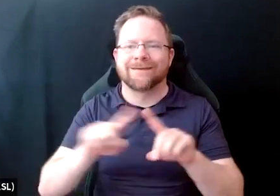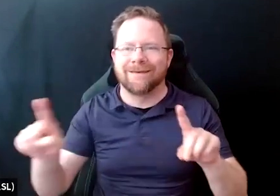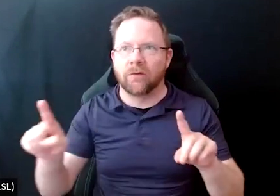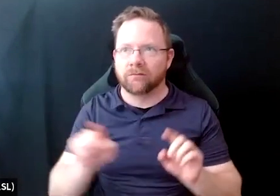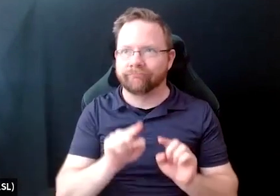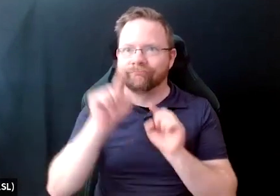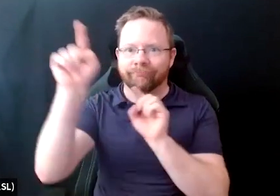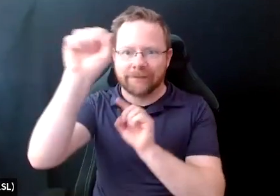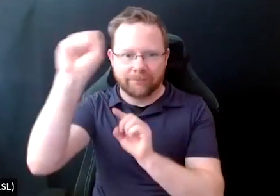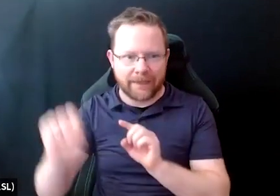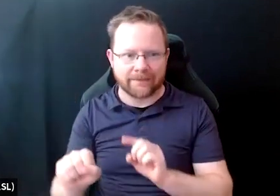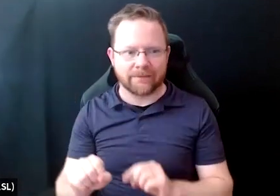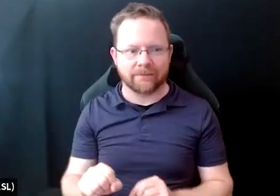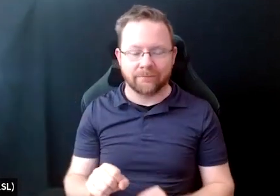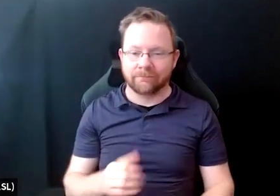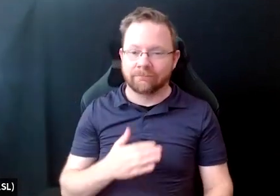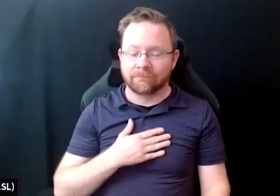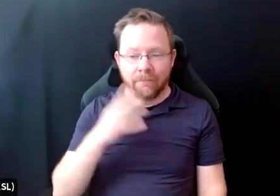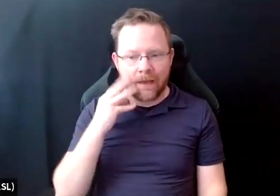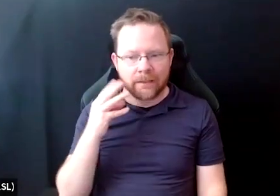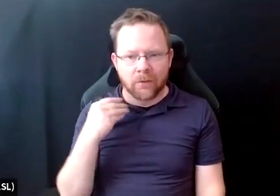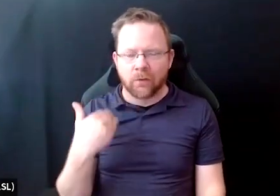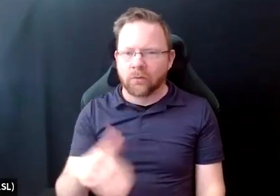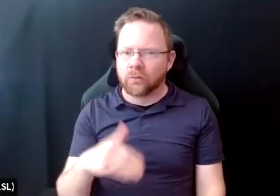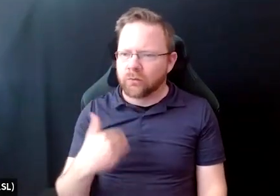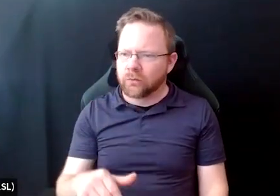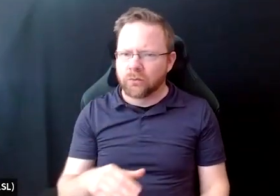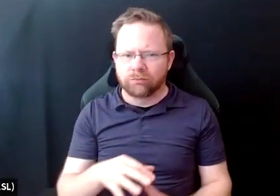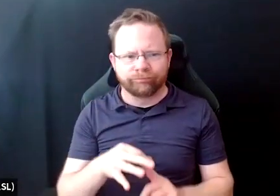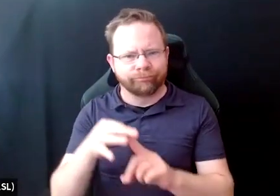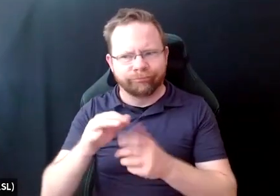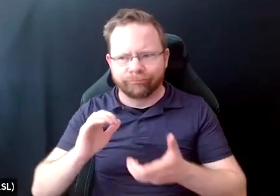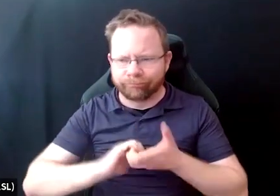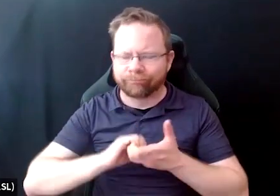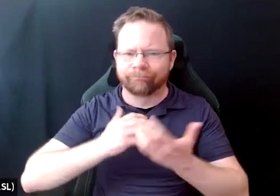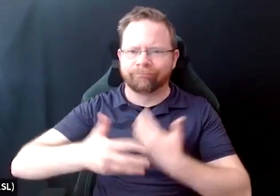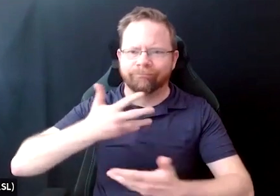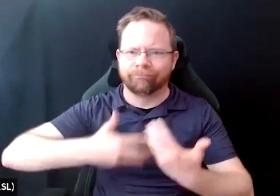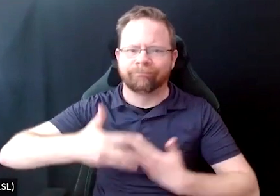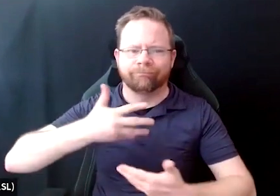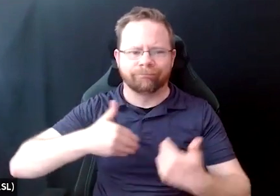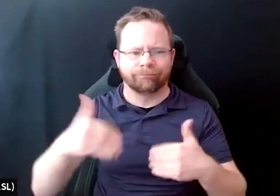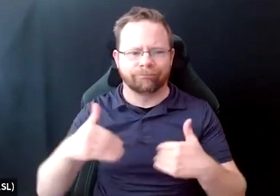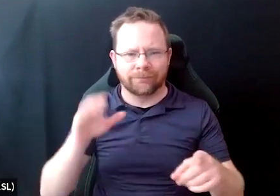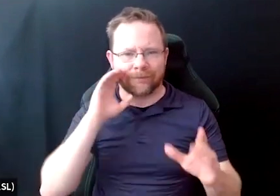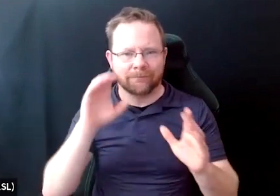I experienced exceptional camaraderie with the other candidates. This is a photo of us in Cologne